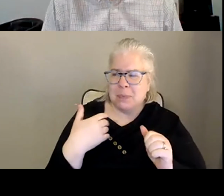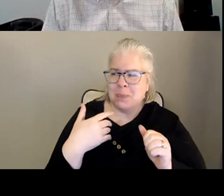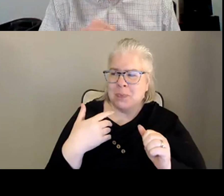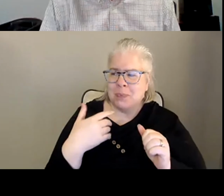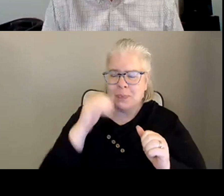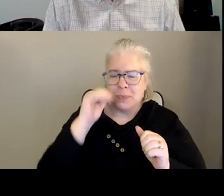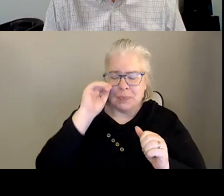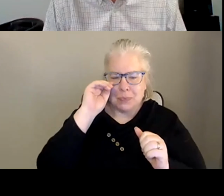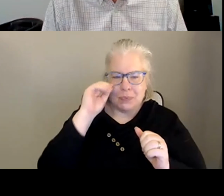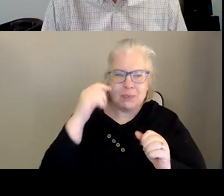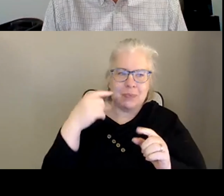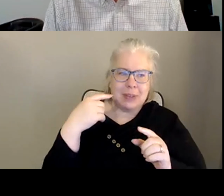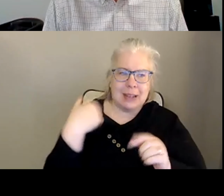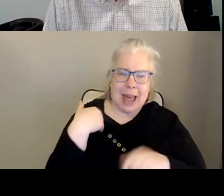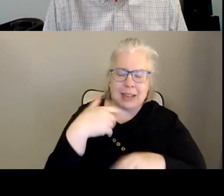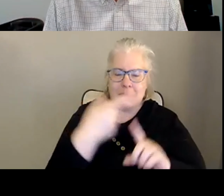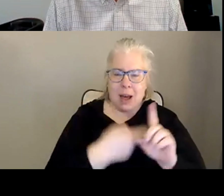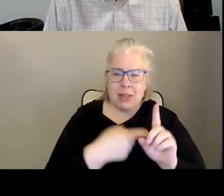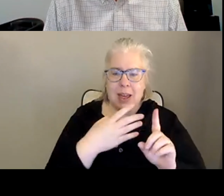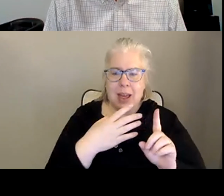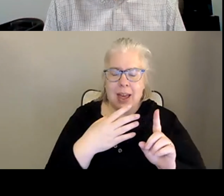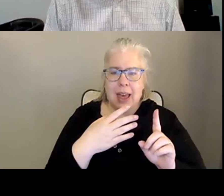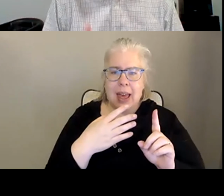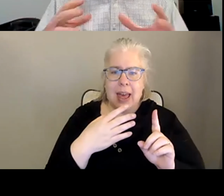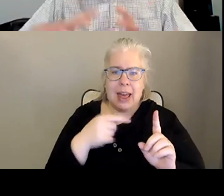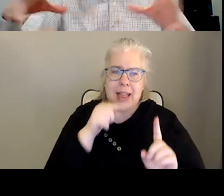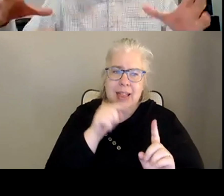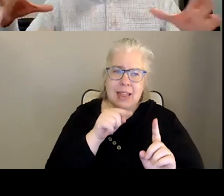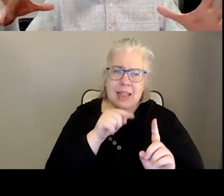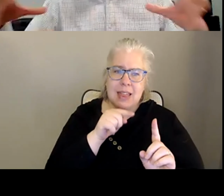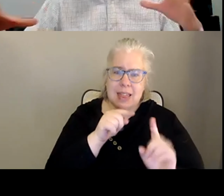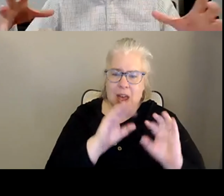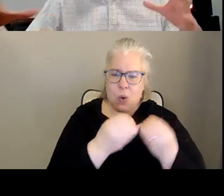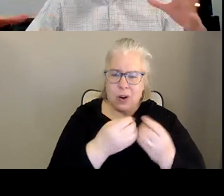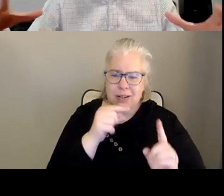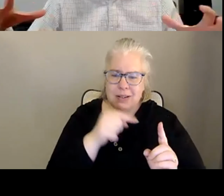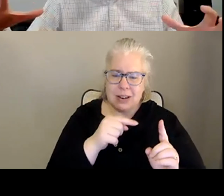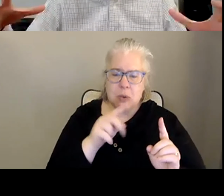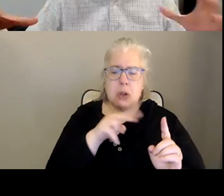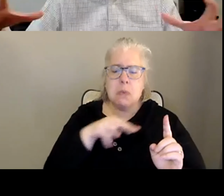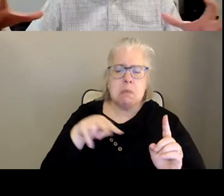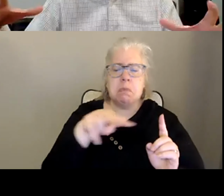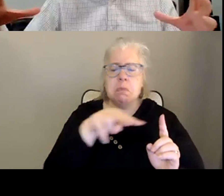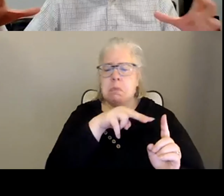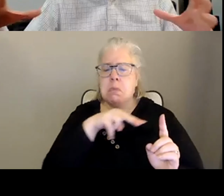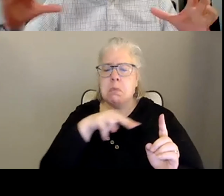of our session last month that they were looking at kind of the demographics of the Castleton area.